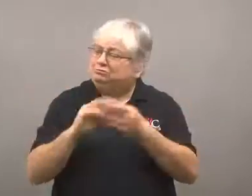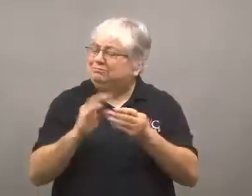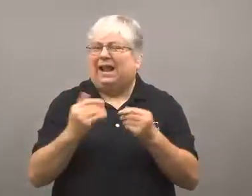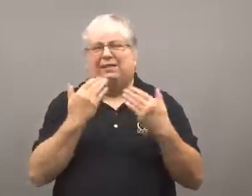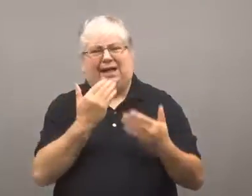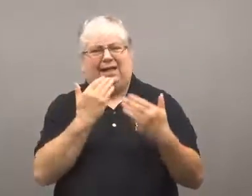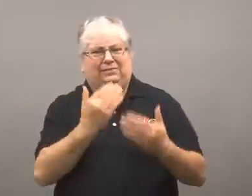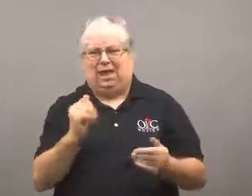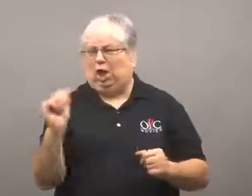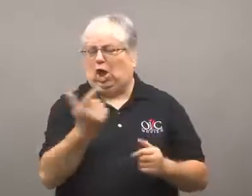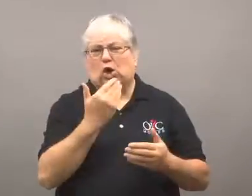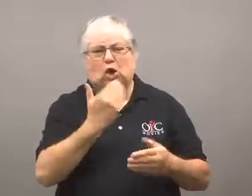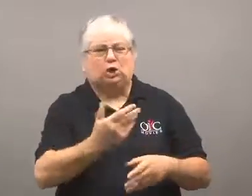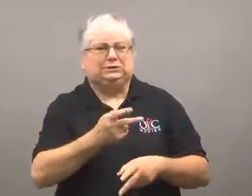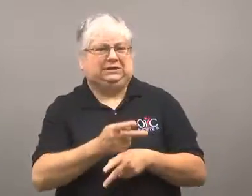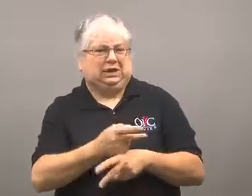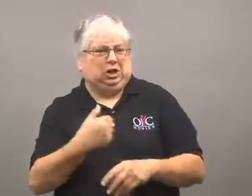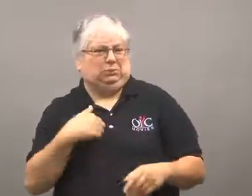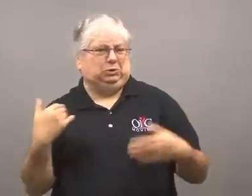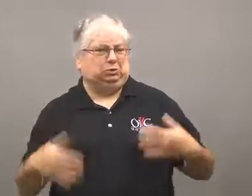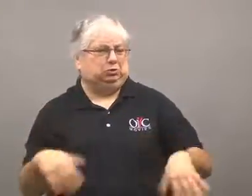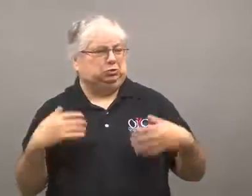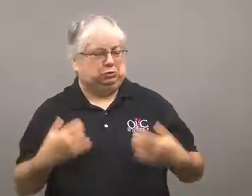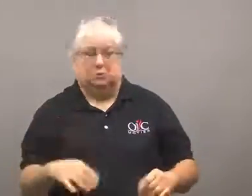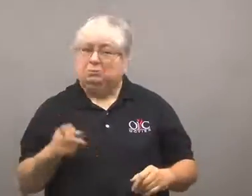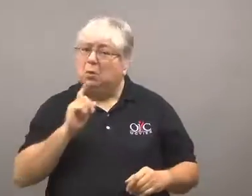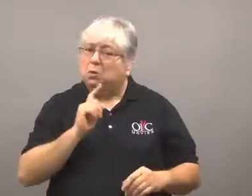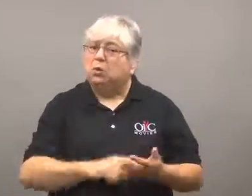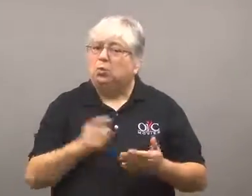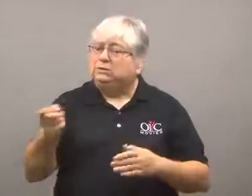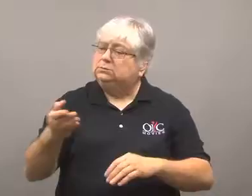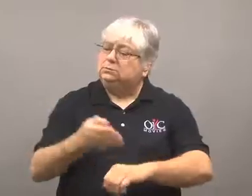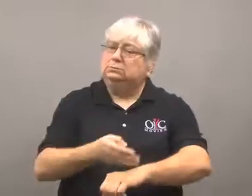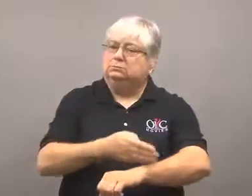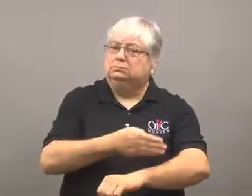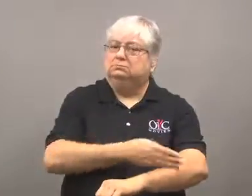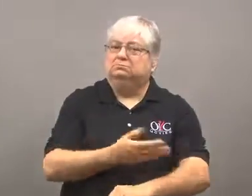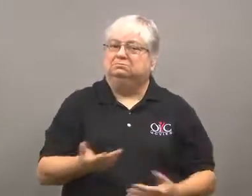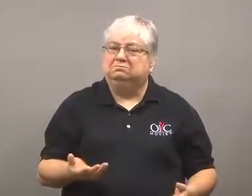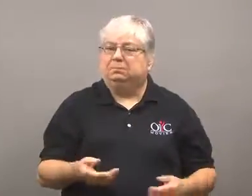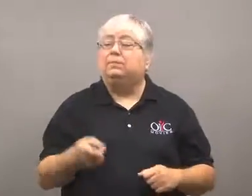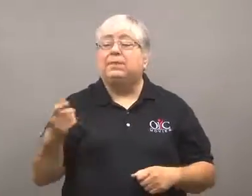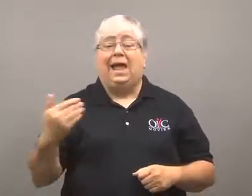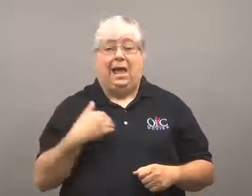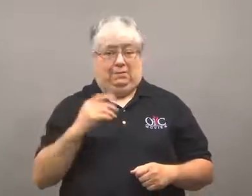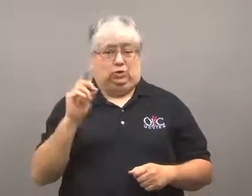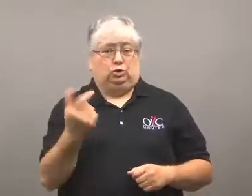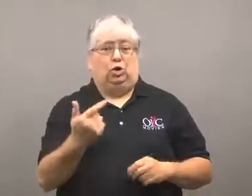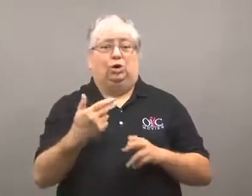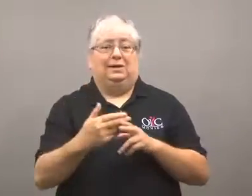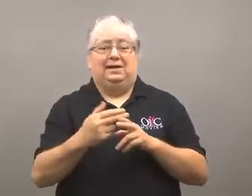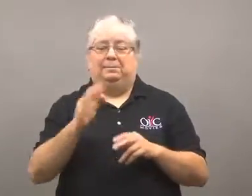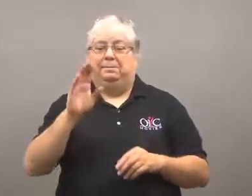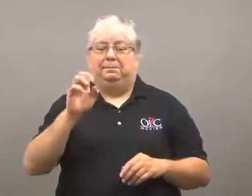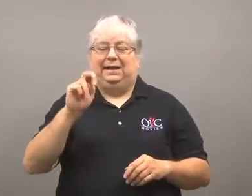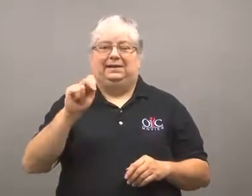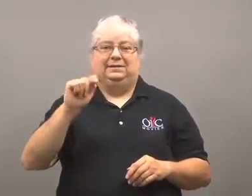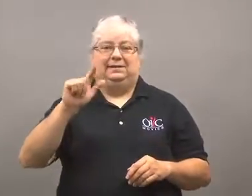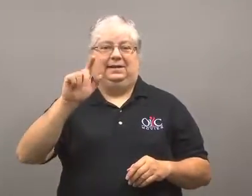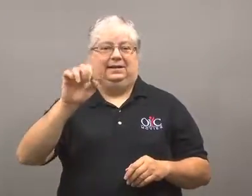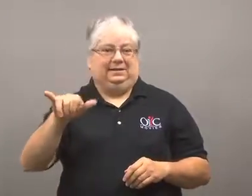She was thankful and praised the care she received. She is getting better.